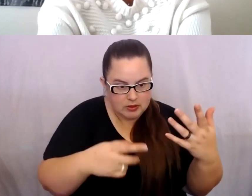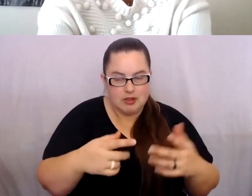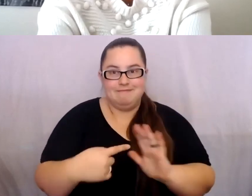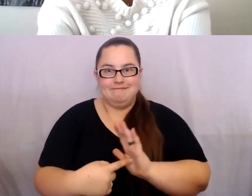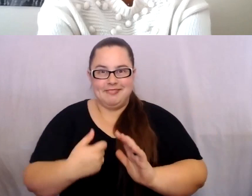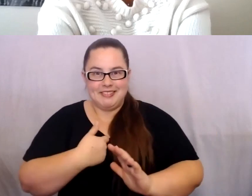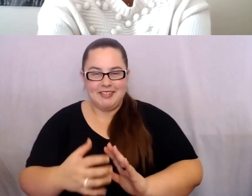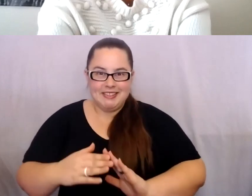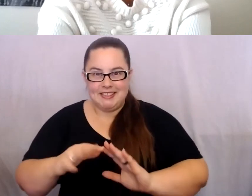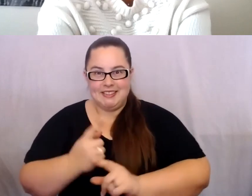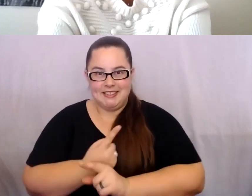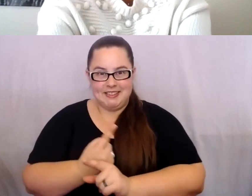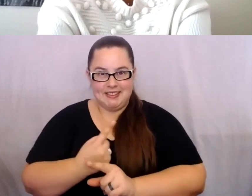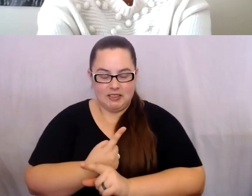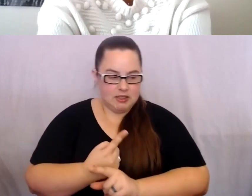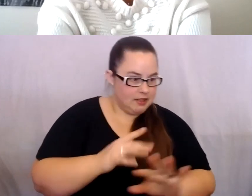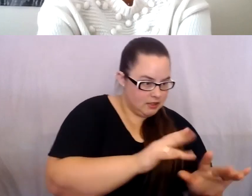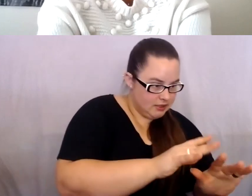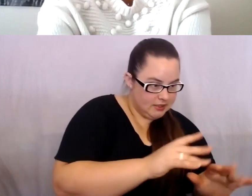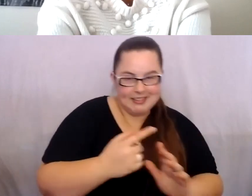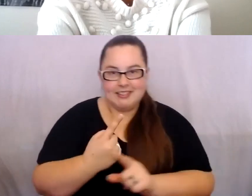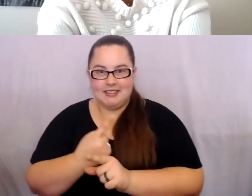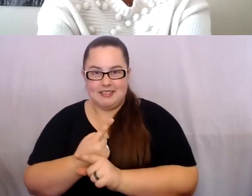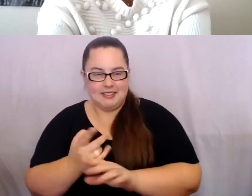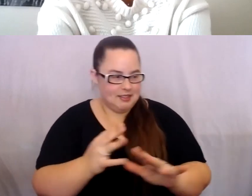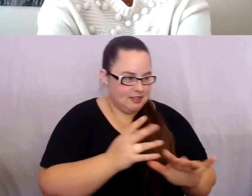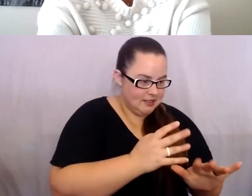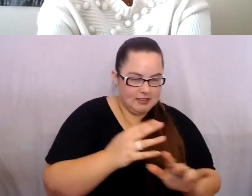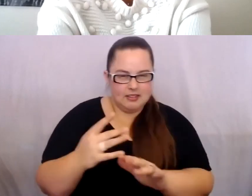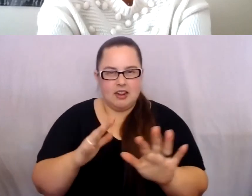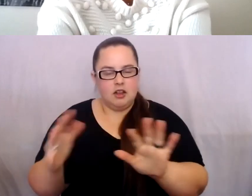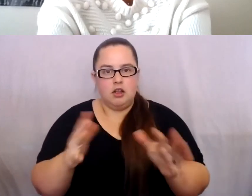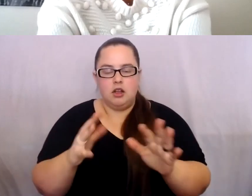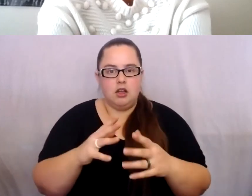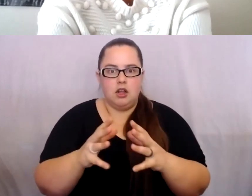Just singularly focused on whatever it is that you're presenting on and.